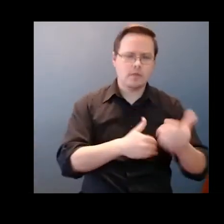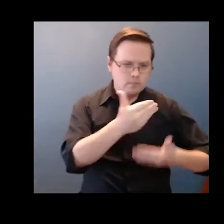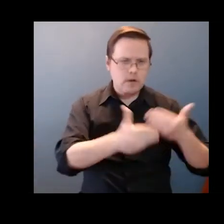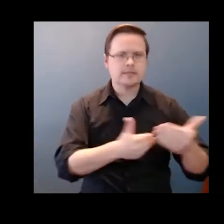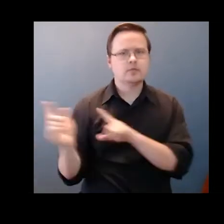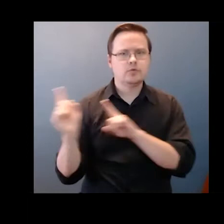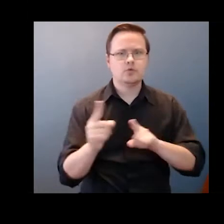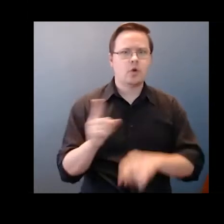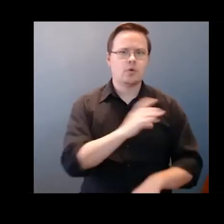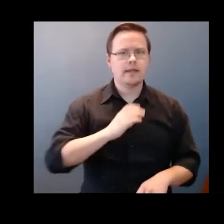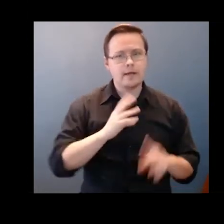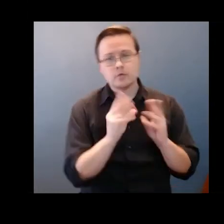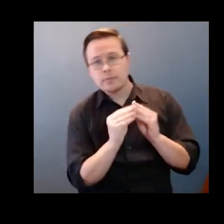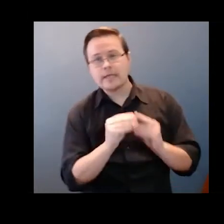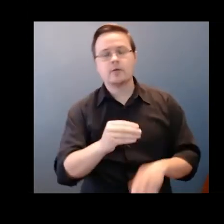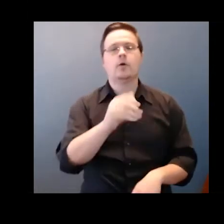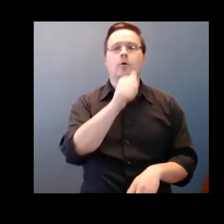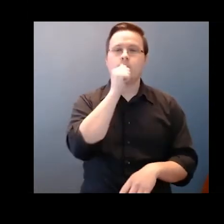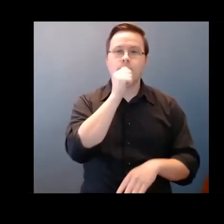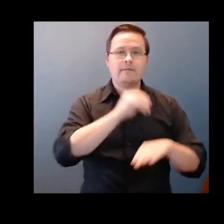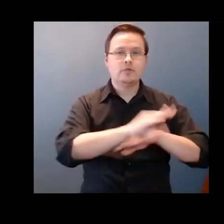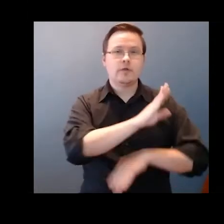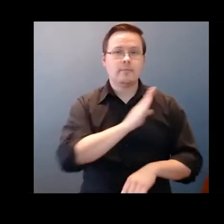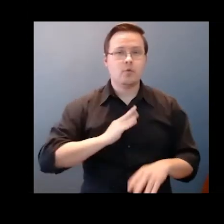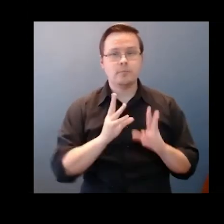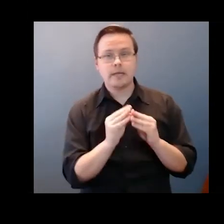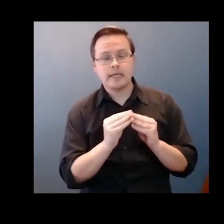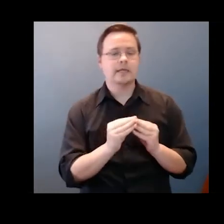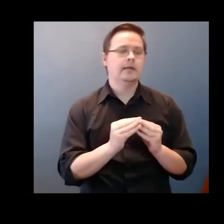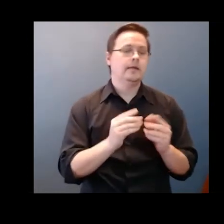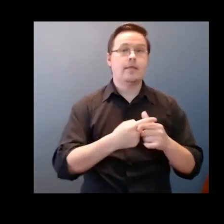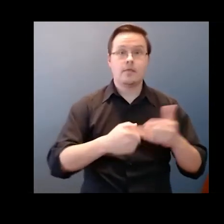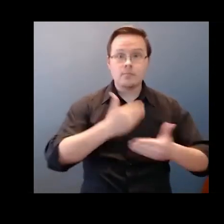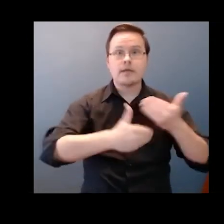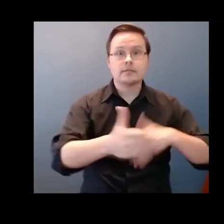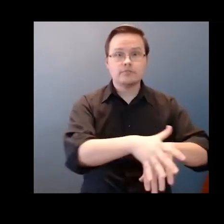to the privacy advisory board meeting. And by slowing down the process of surveillance acquisition, you can, in some ways,